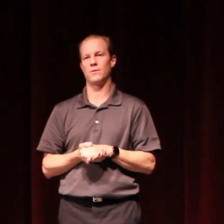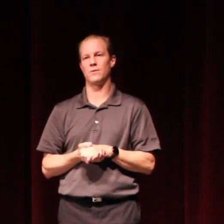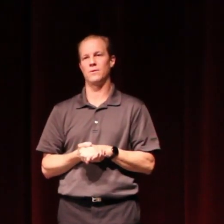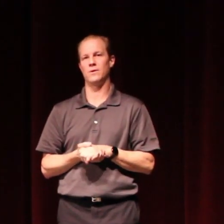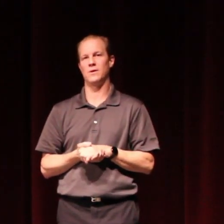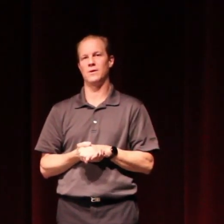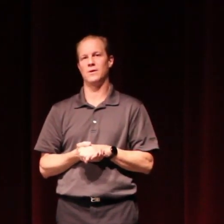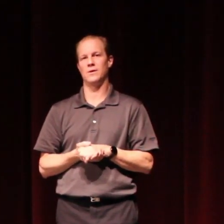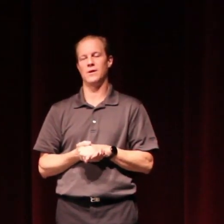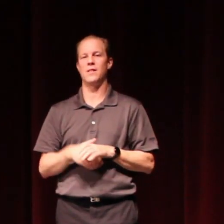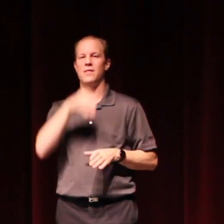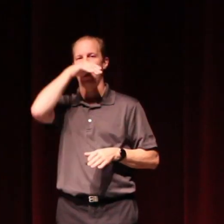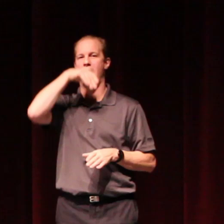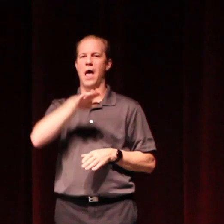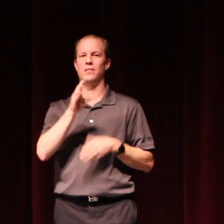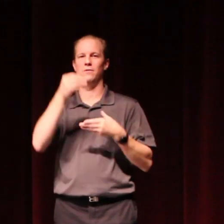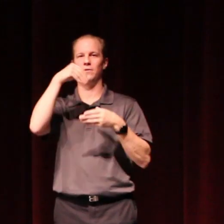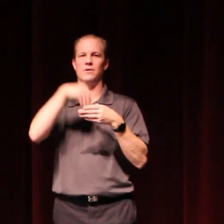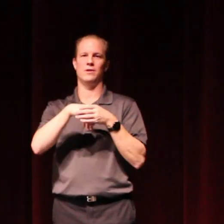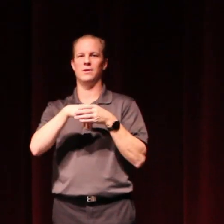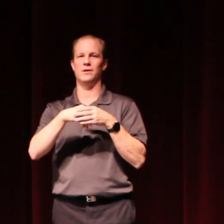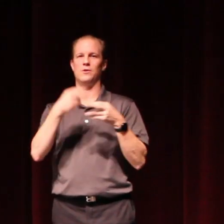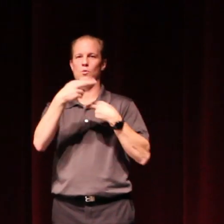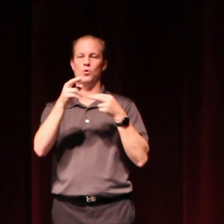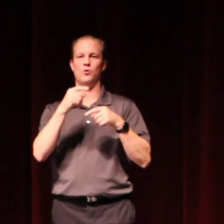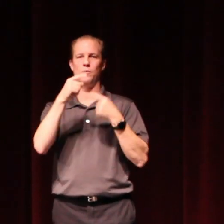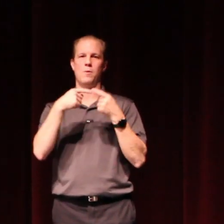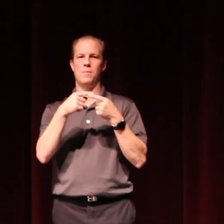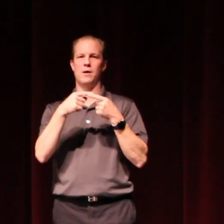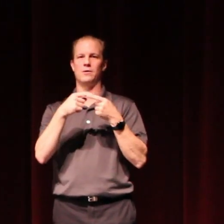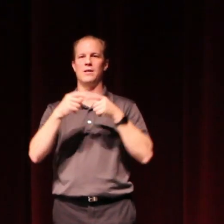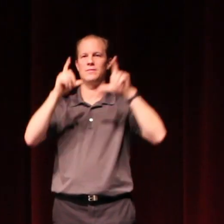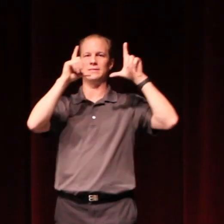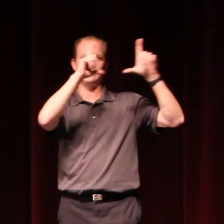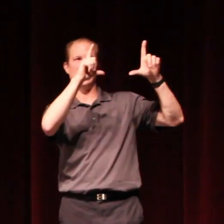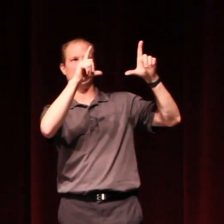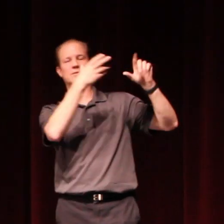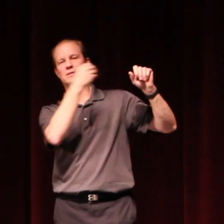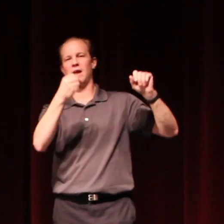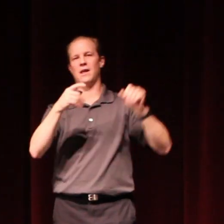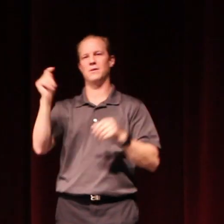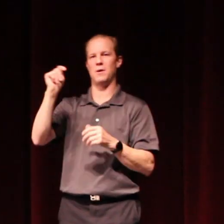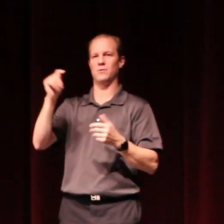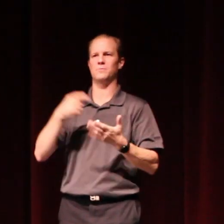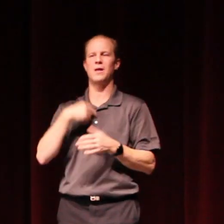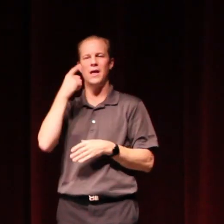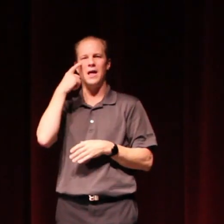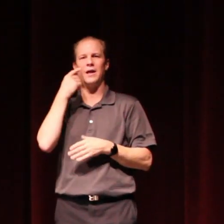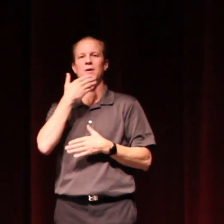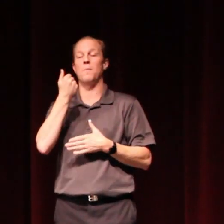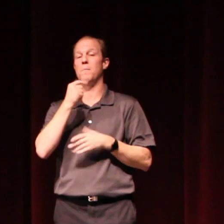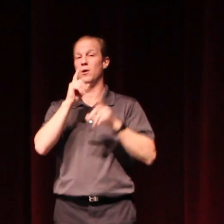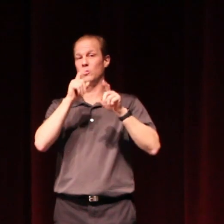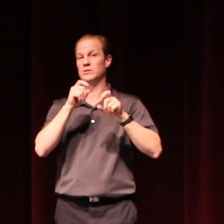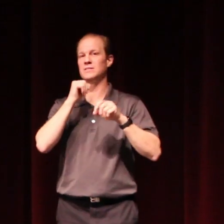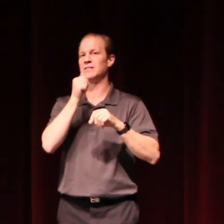about the signs and the bathrooms. I think the bigger question should have been, not about should